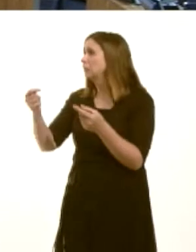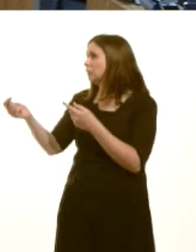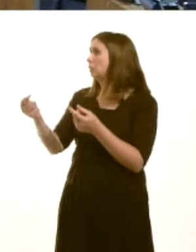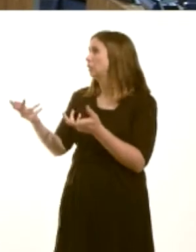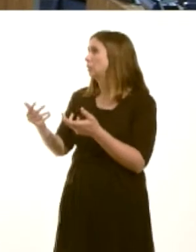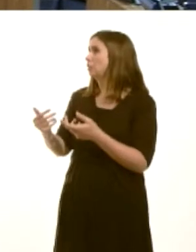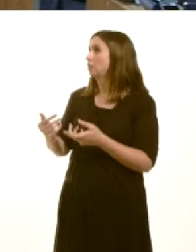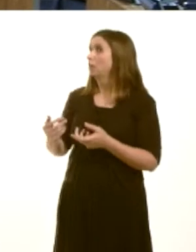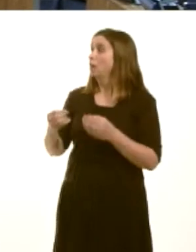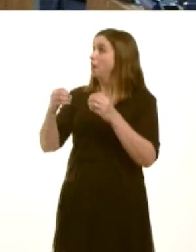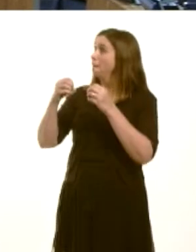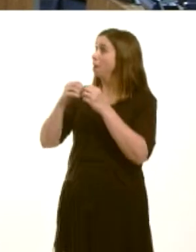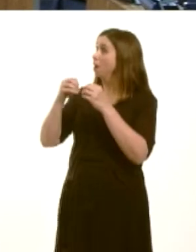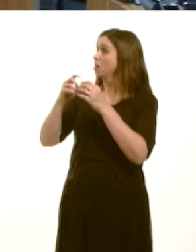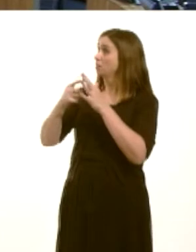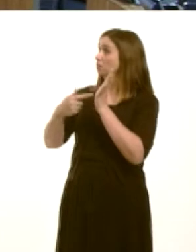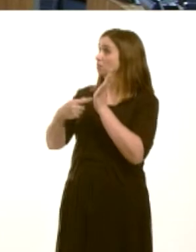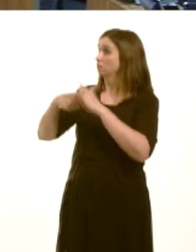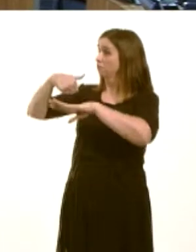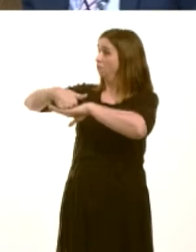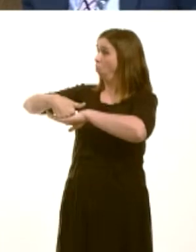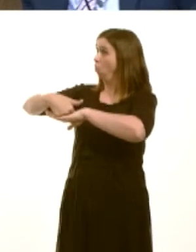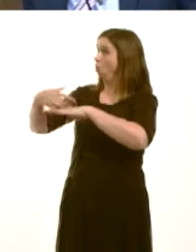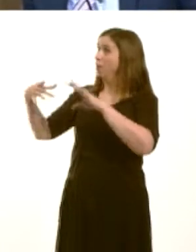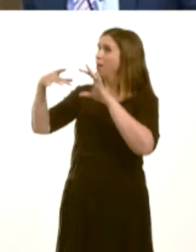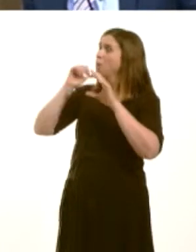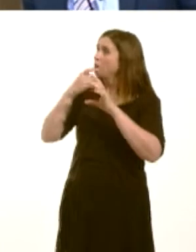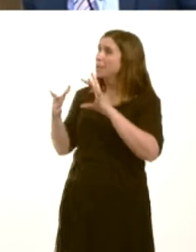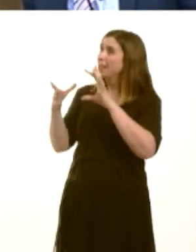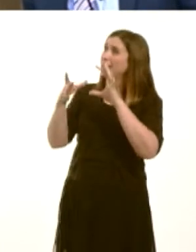to whether a Barnett floor is dependent on an income tax referendum or not. Weíve seen